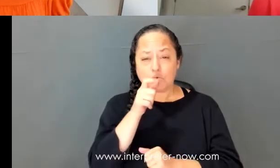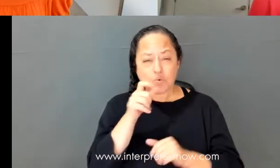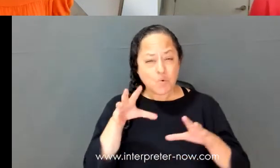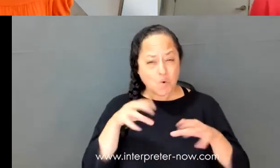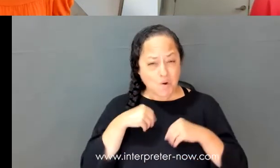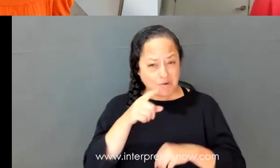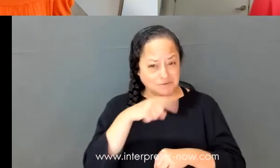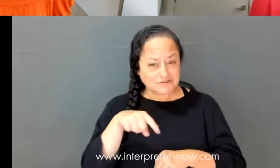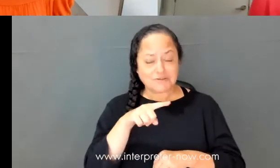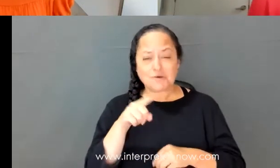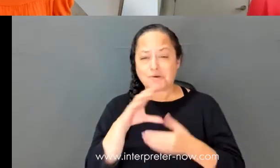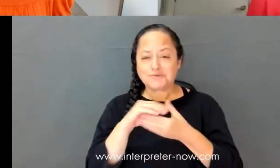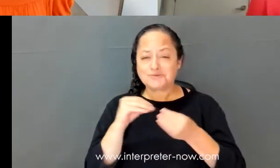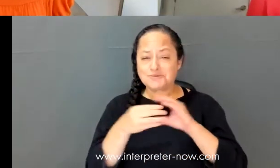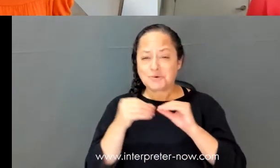What are the stories behind them?